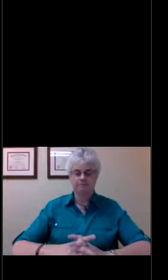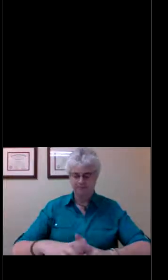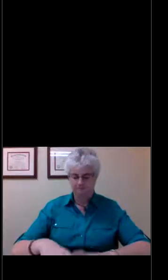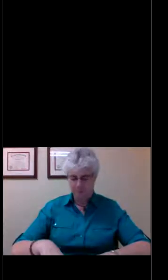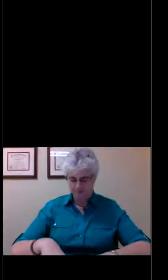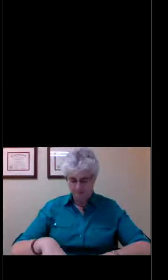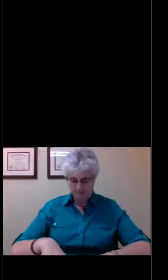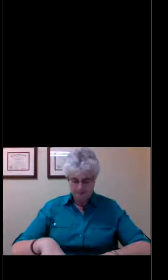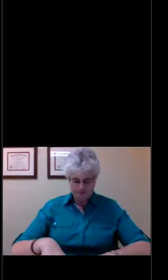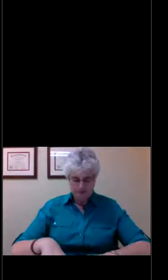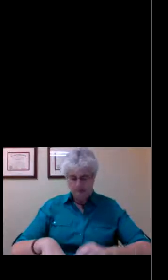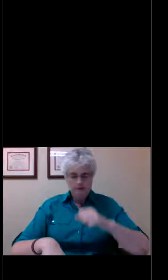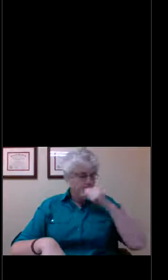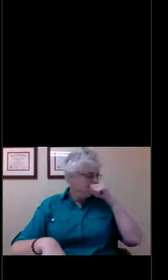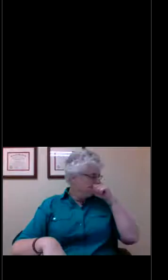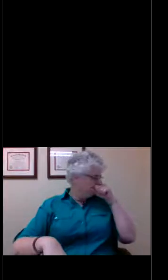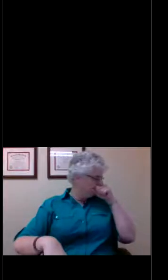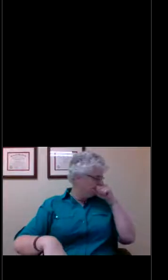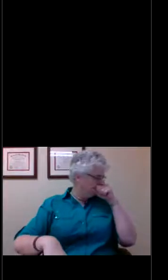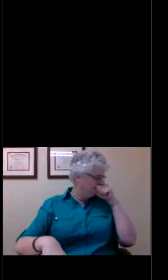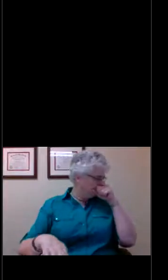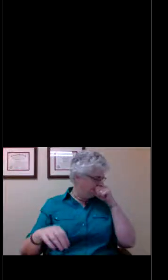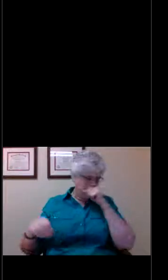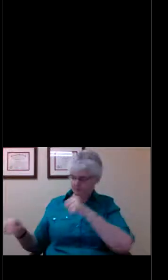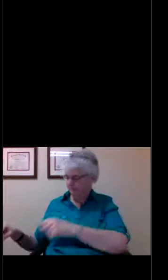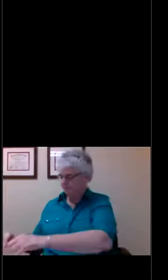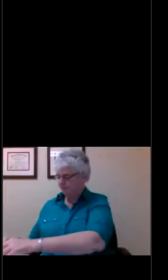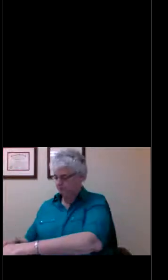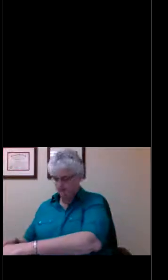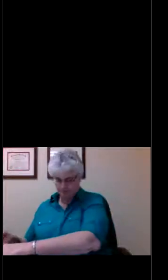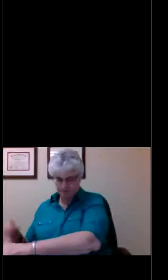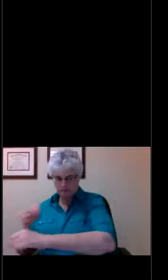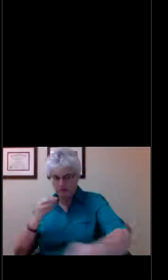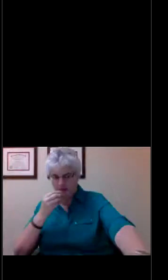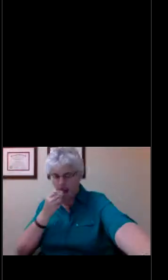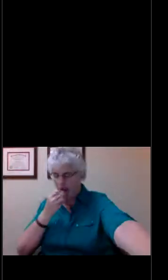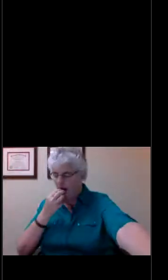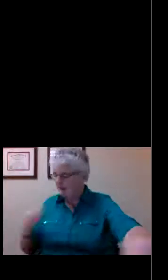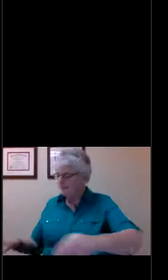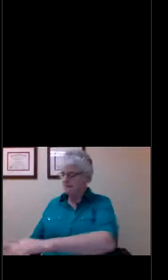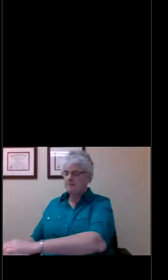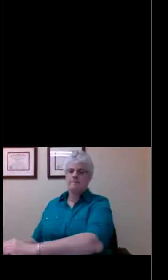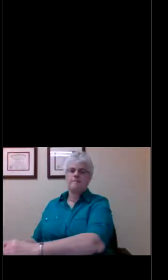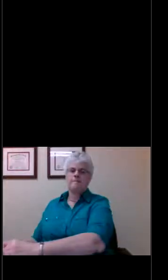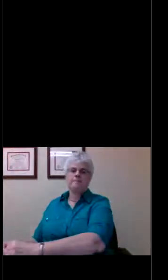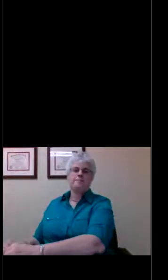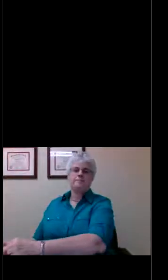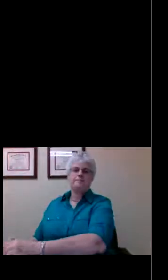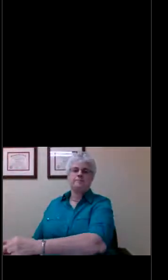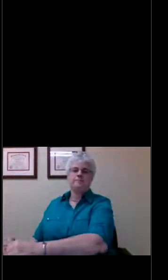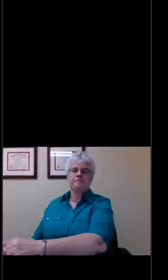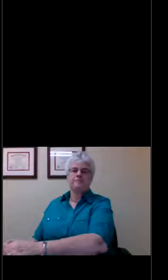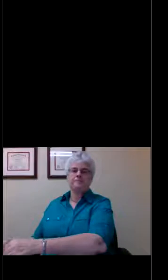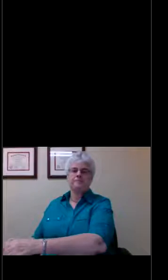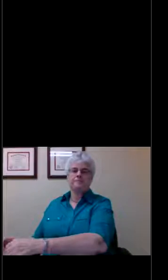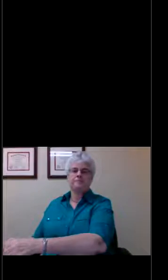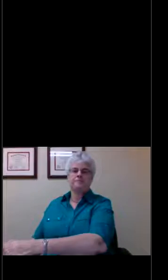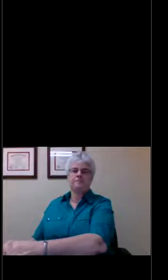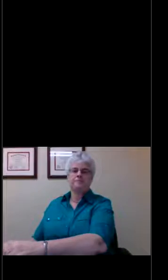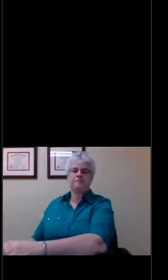now we have about 45 percent participation and we are very close to 50/50. I'll give us a